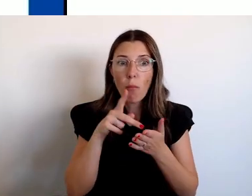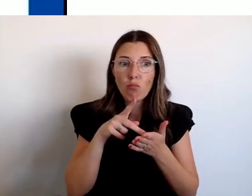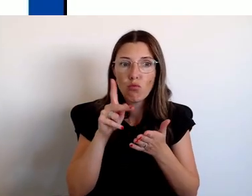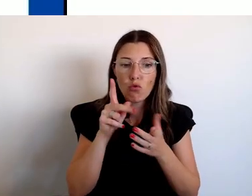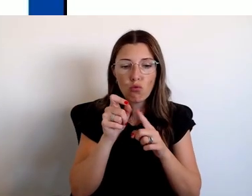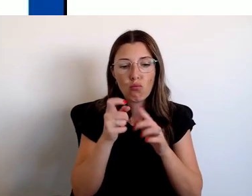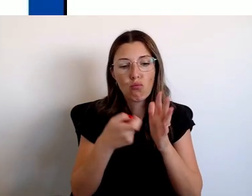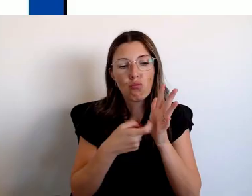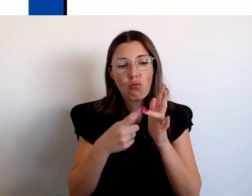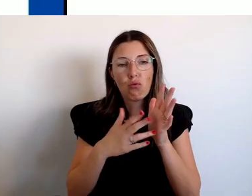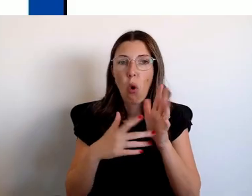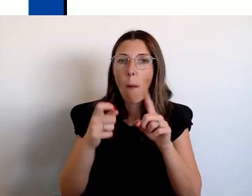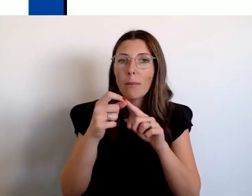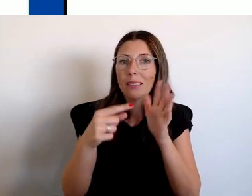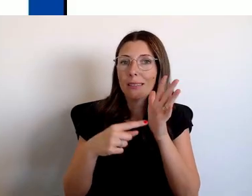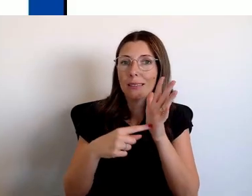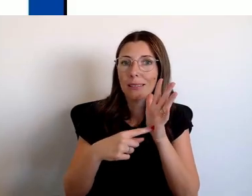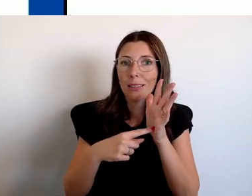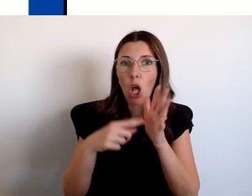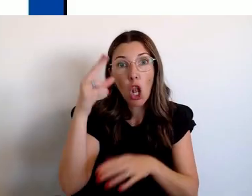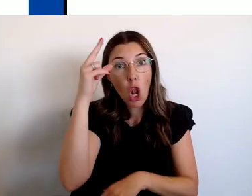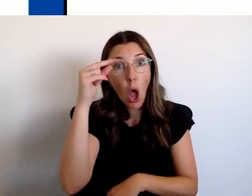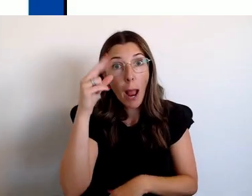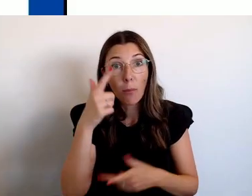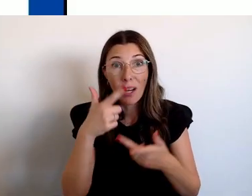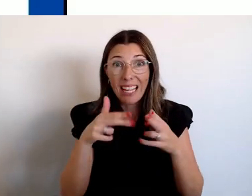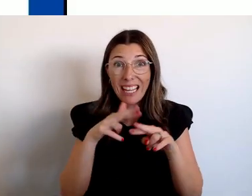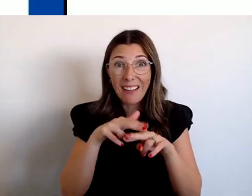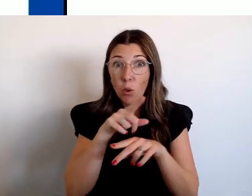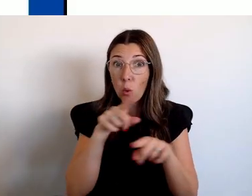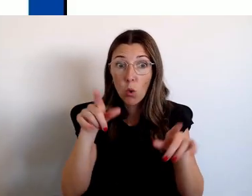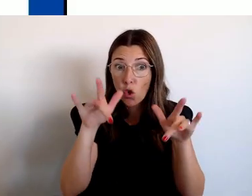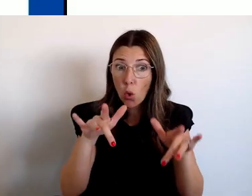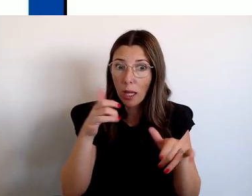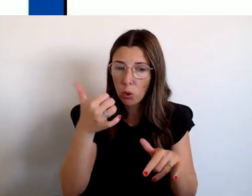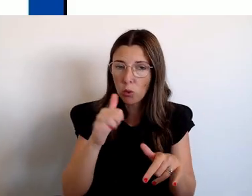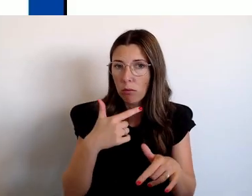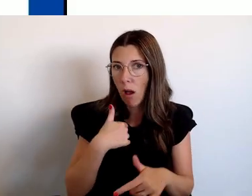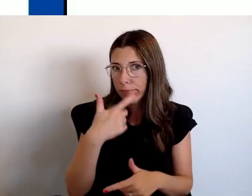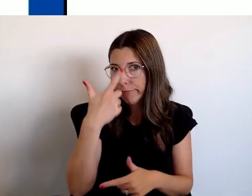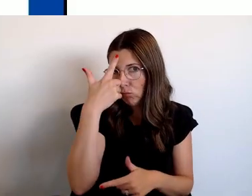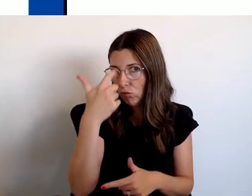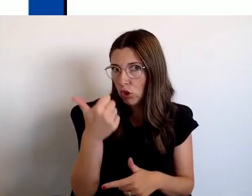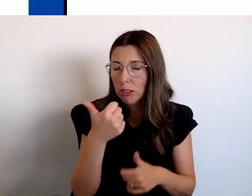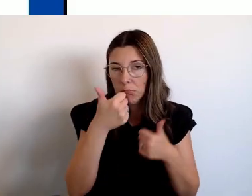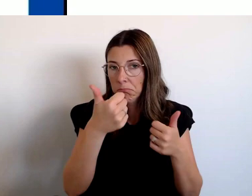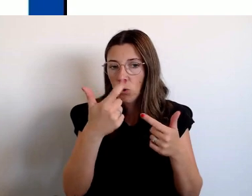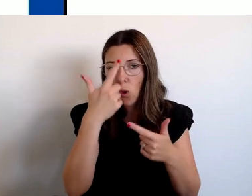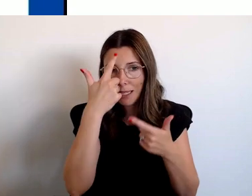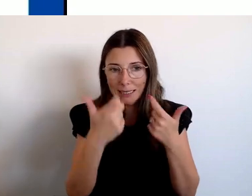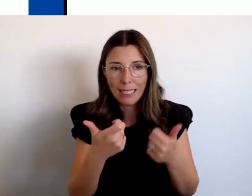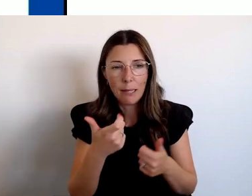So if you're not using that feature, I'd highly recommend it to you. On the screen, you'll see the verbs that we use to anchor